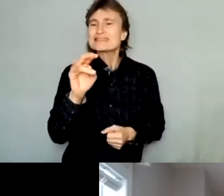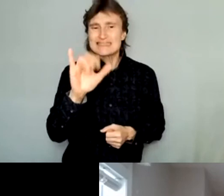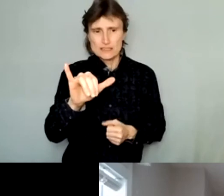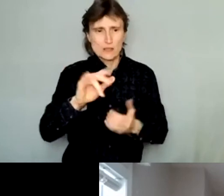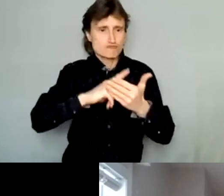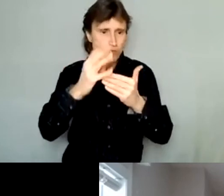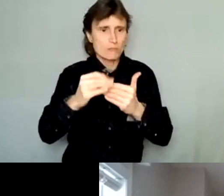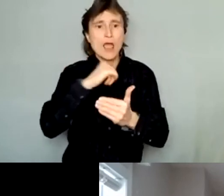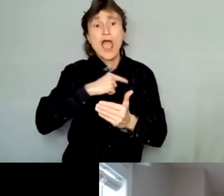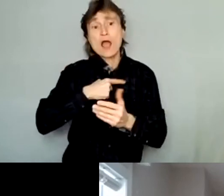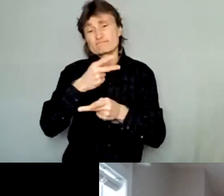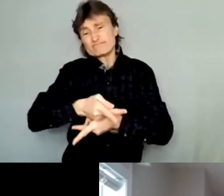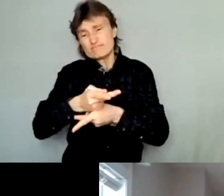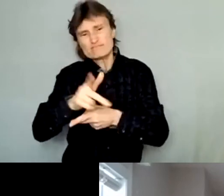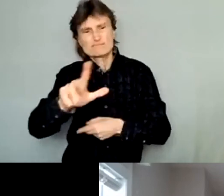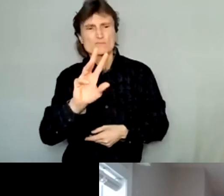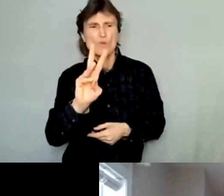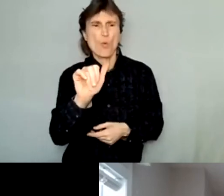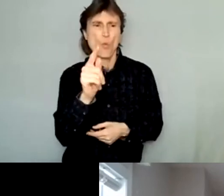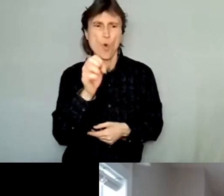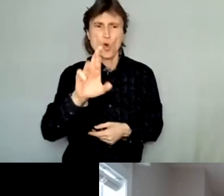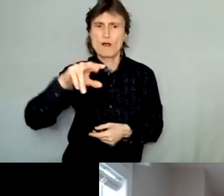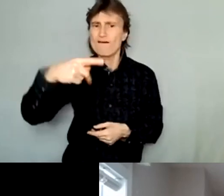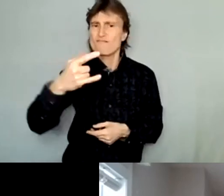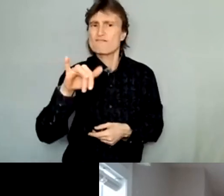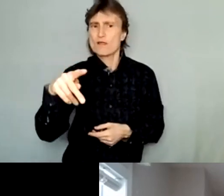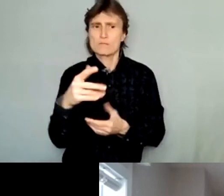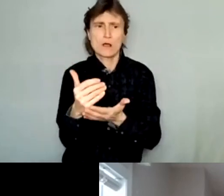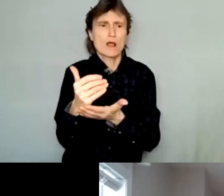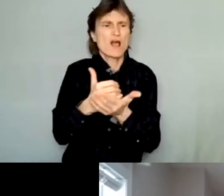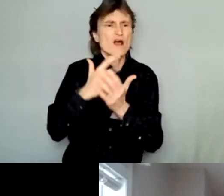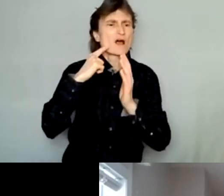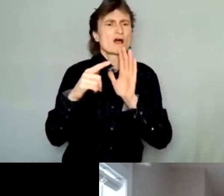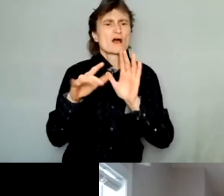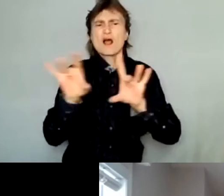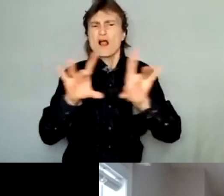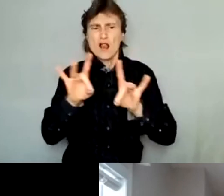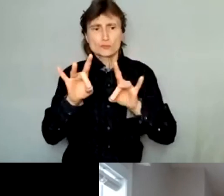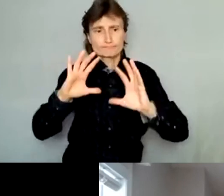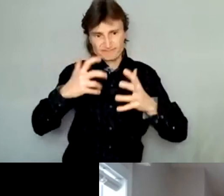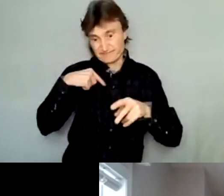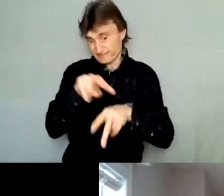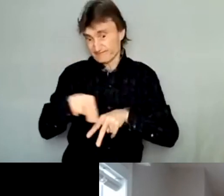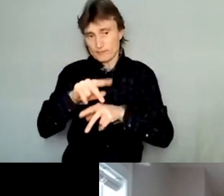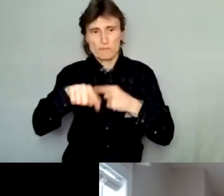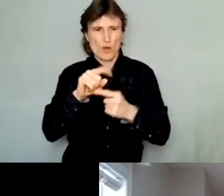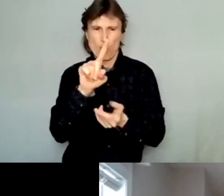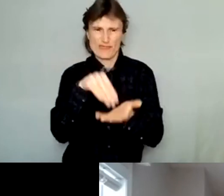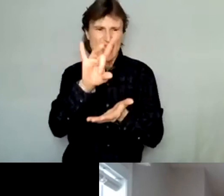the permanent collection. There are about 1800 items in the Banff’s permanent collection, and also, the Banff